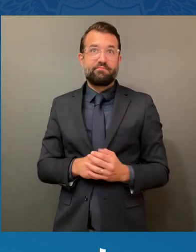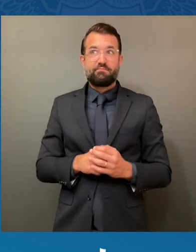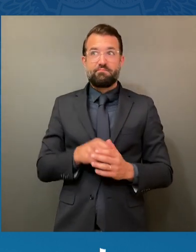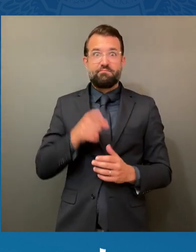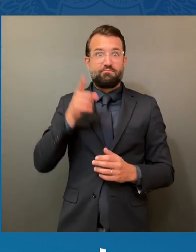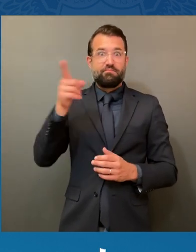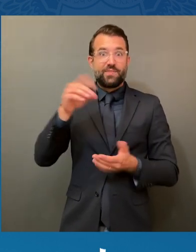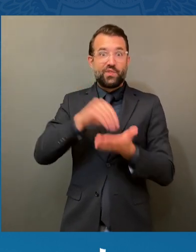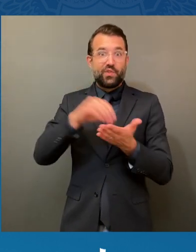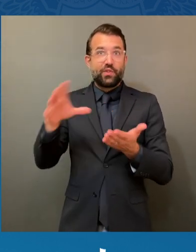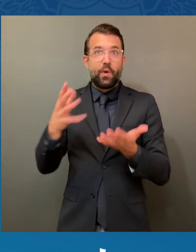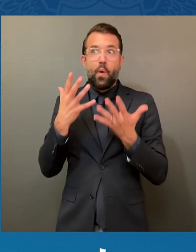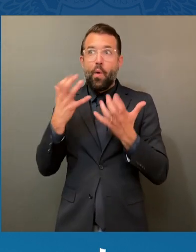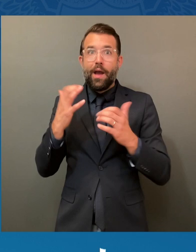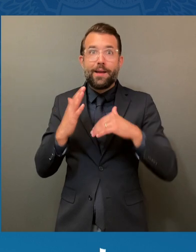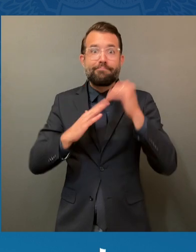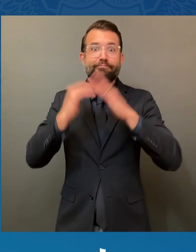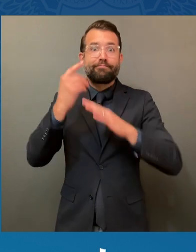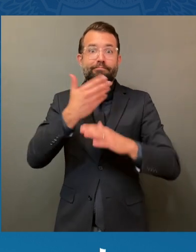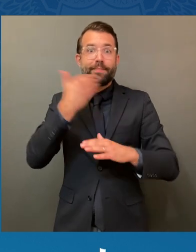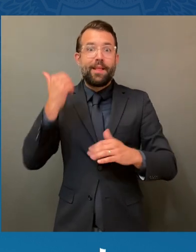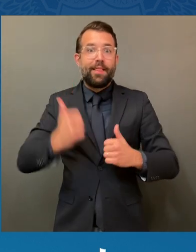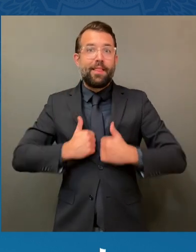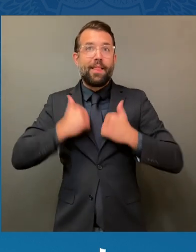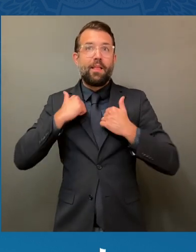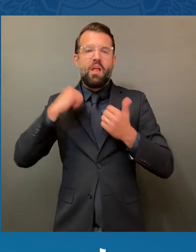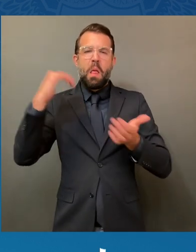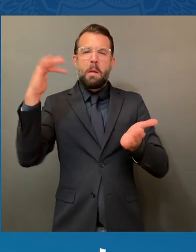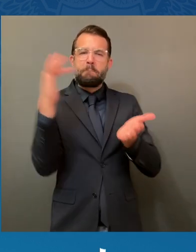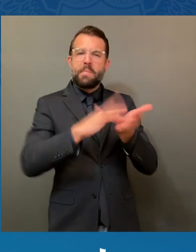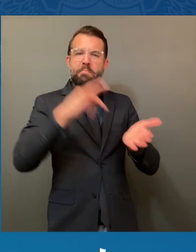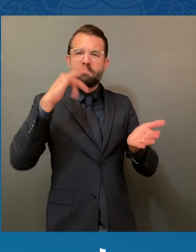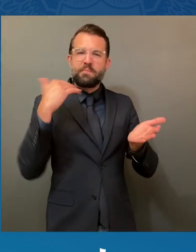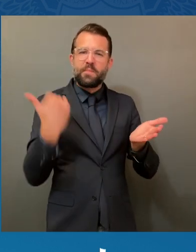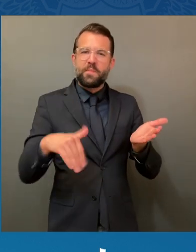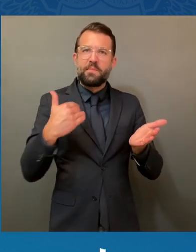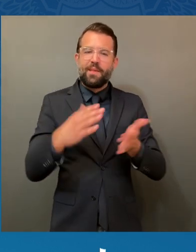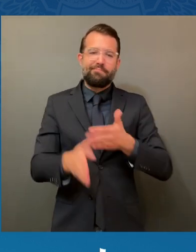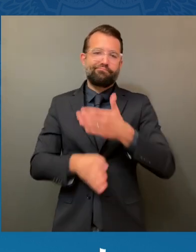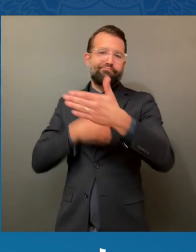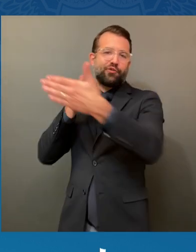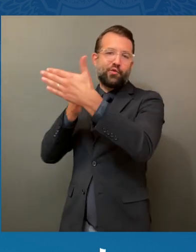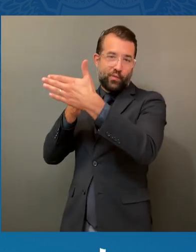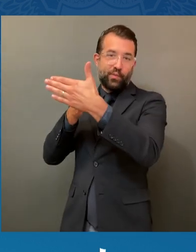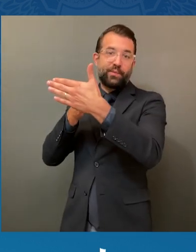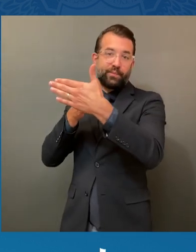And now, as Vice President of the United States, the work continues for me, with you, to protect consumers.